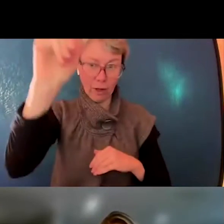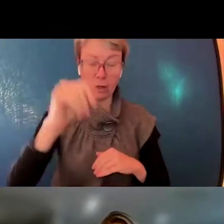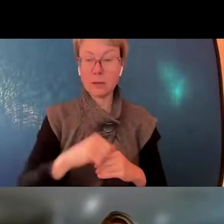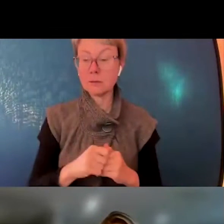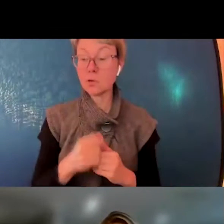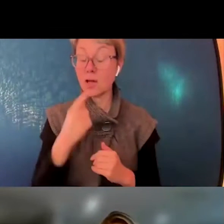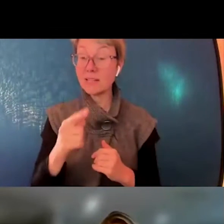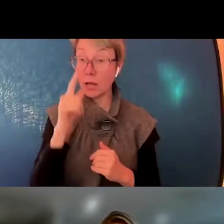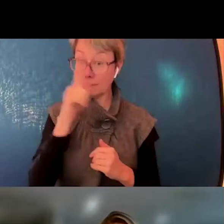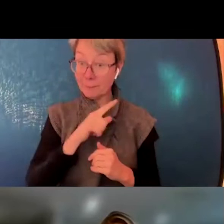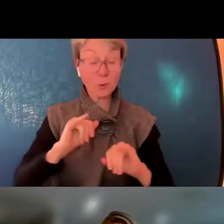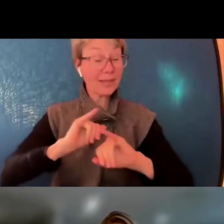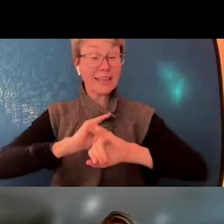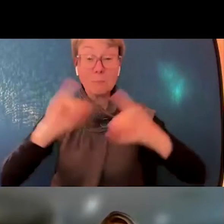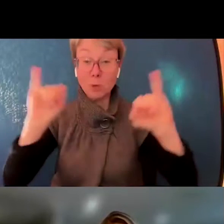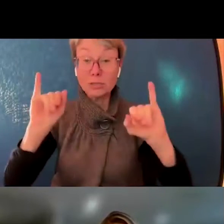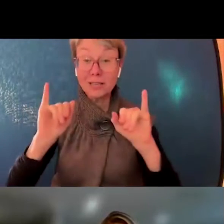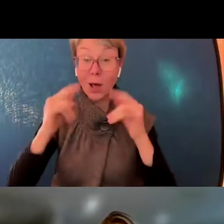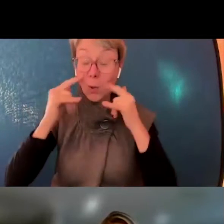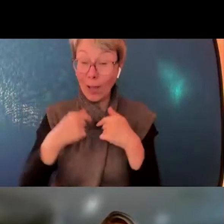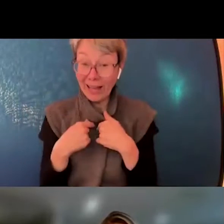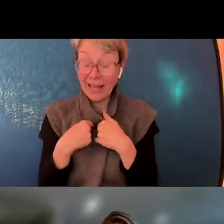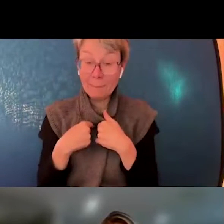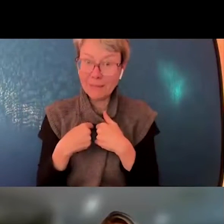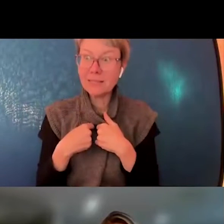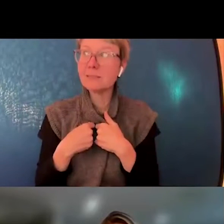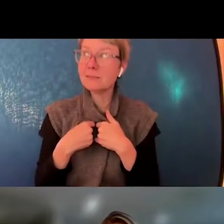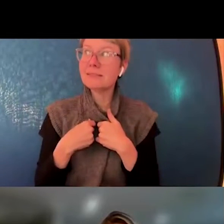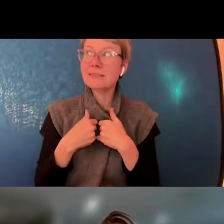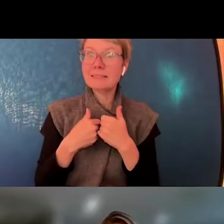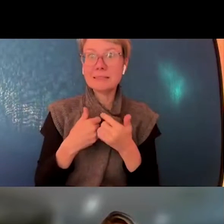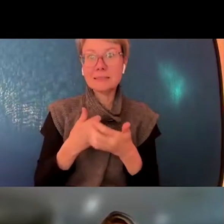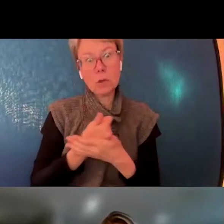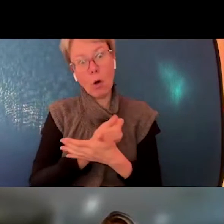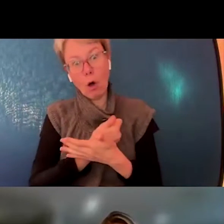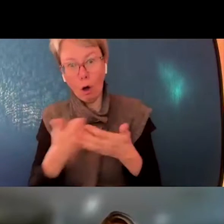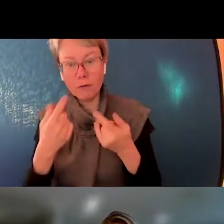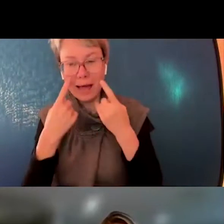for me this is my everyday job but it's not common in reality it happens but it's not happening every